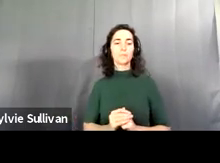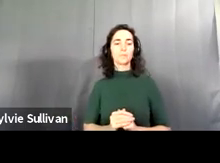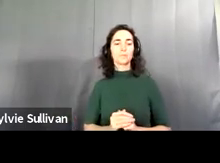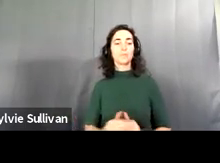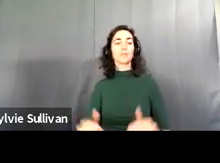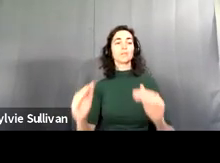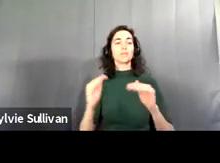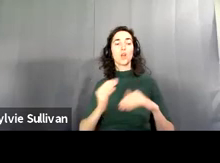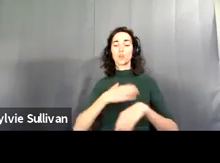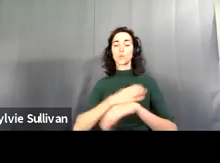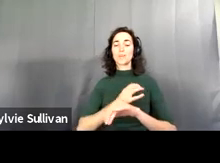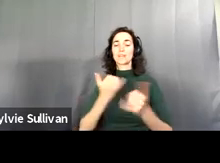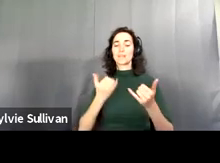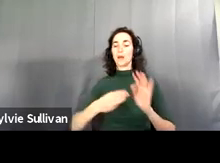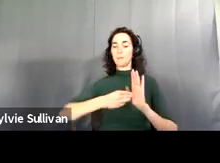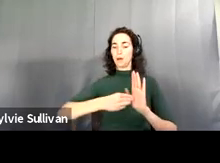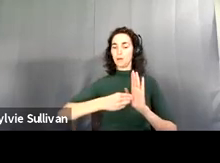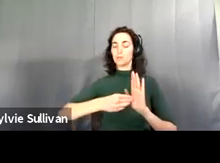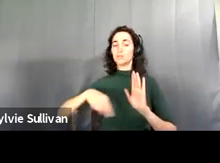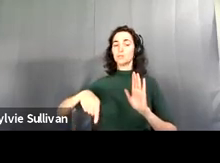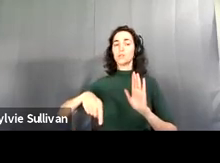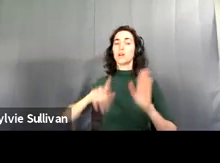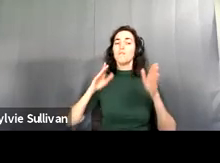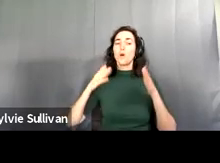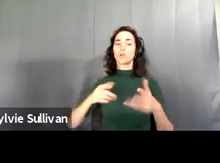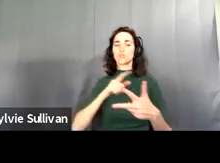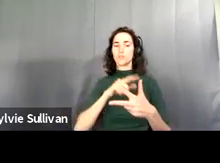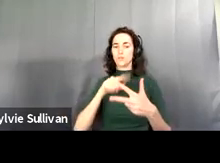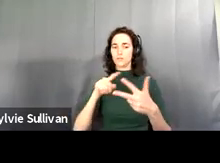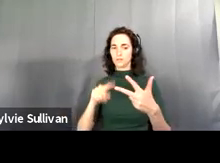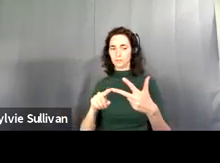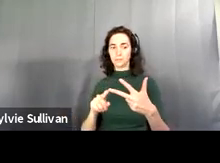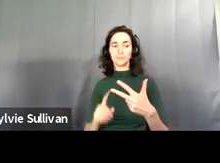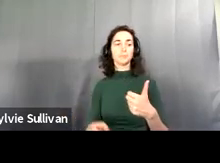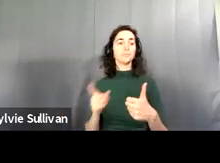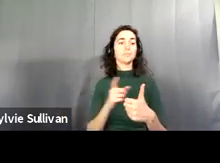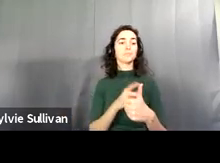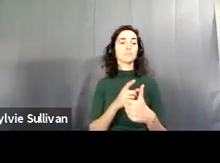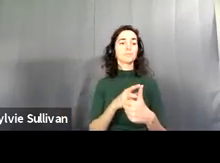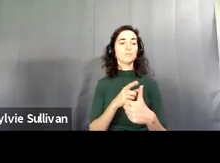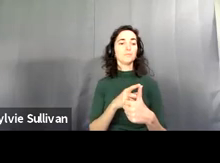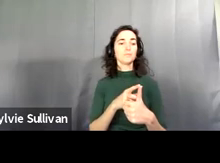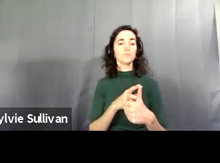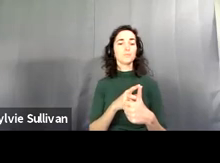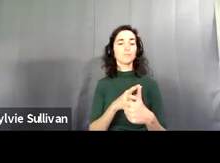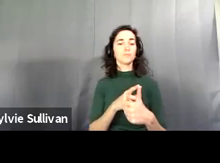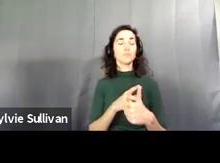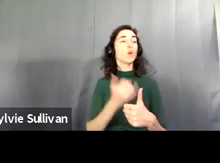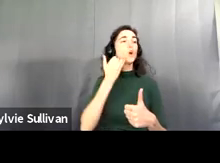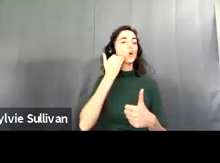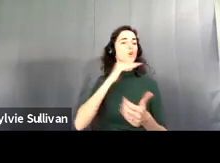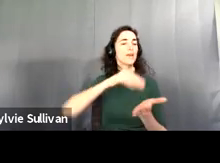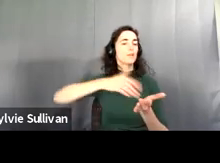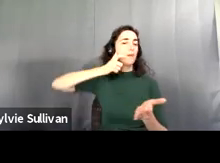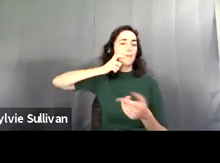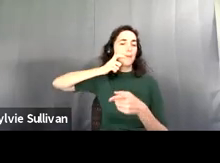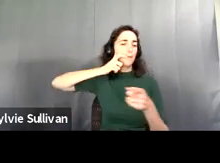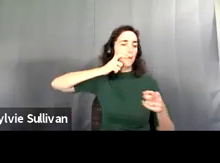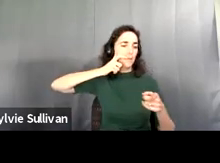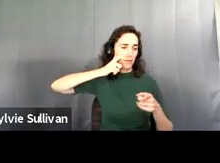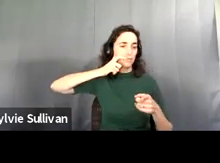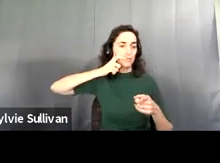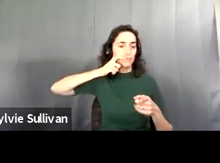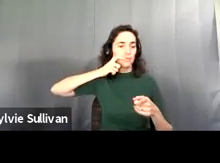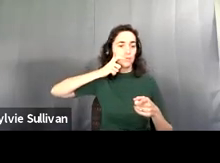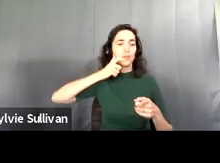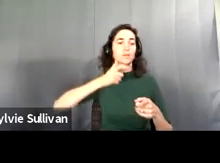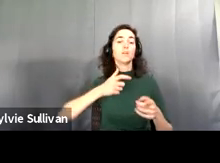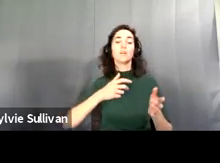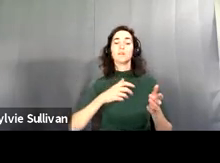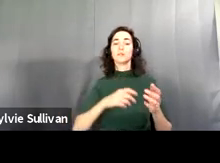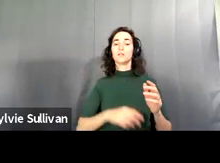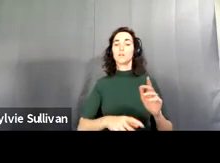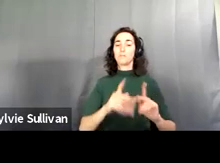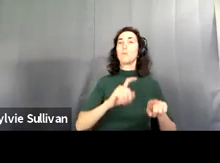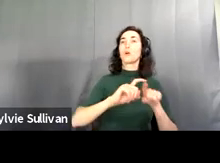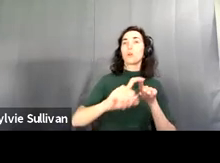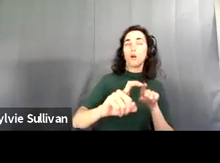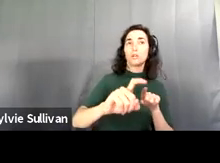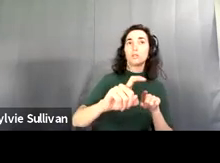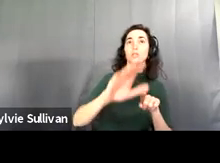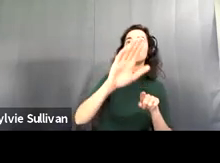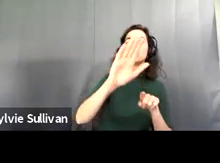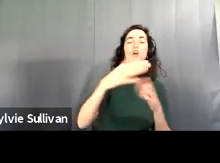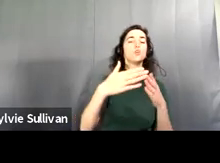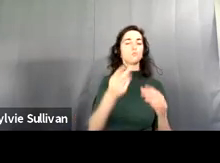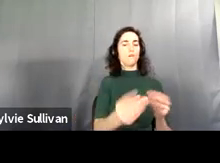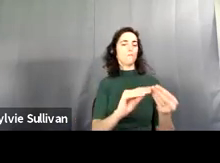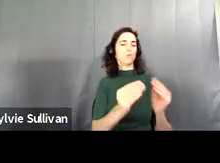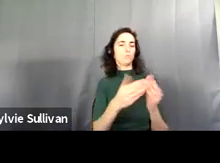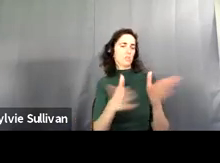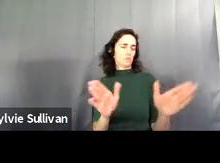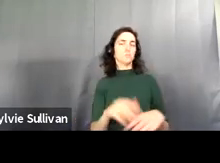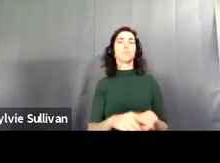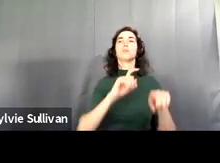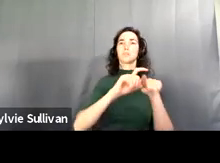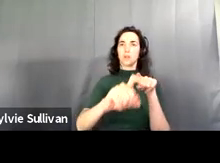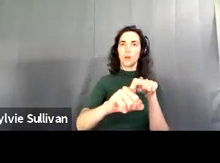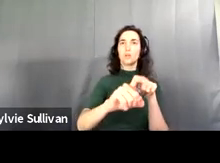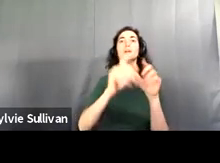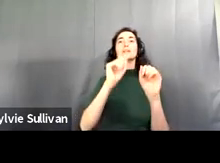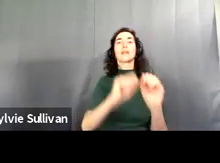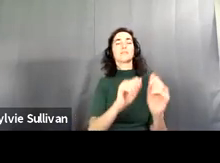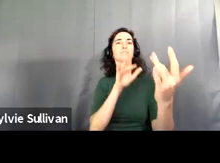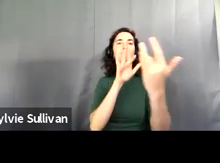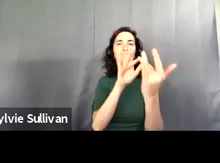So, the crisis now model really focuses on on three components. So the first one is a Christ center crisis call center hub. And within that cost and a hub individuals are able to call a general number that they're able to receive some type of services,